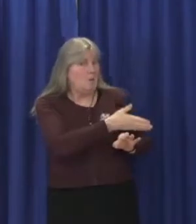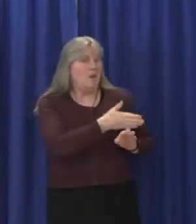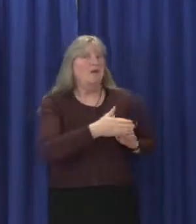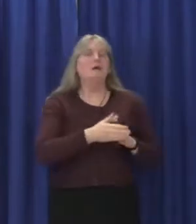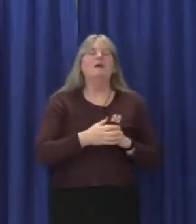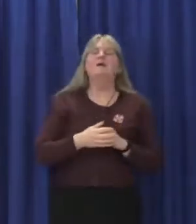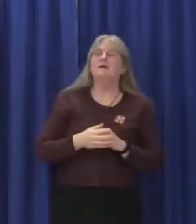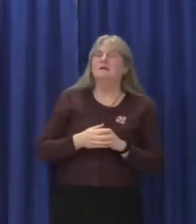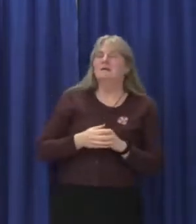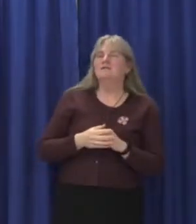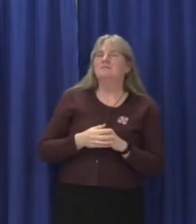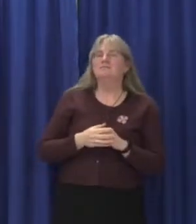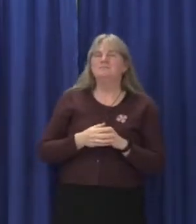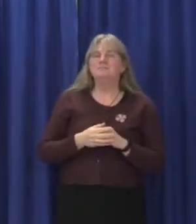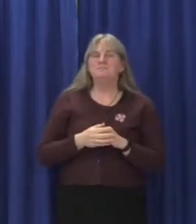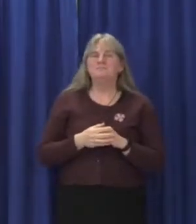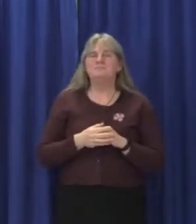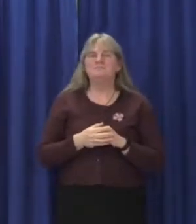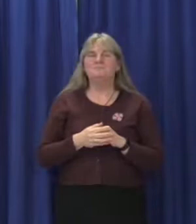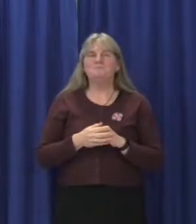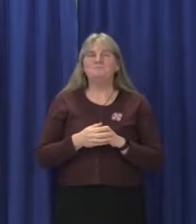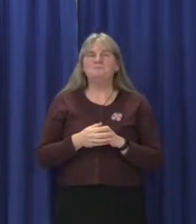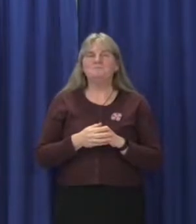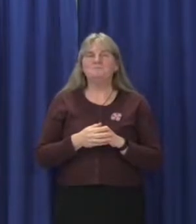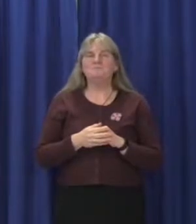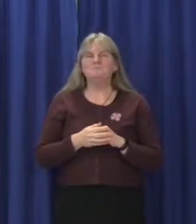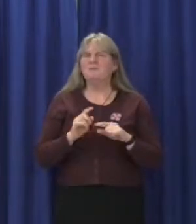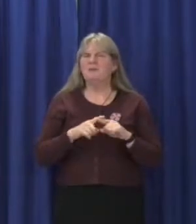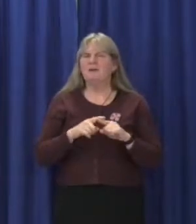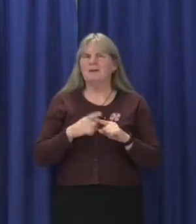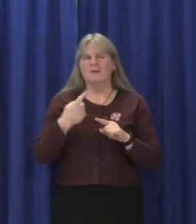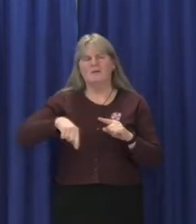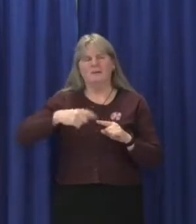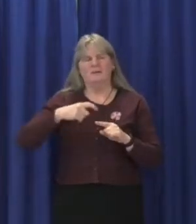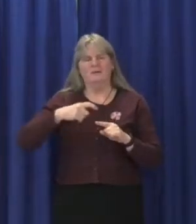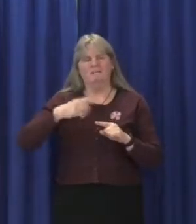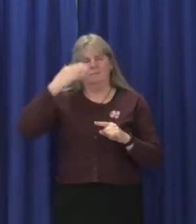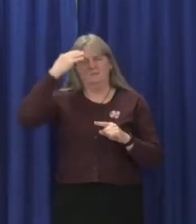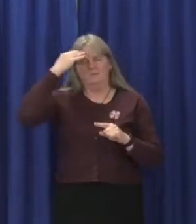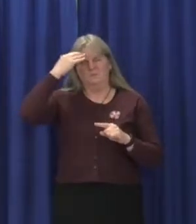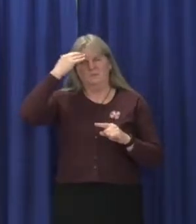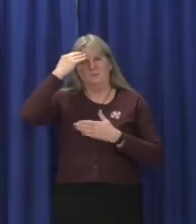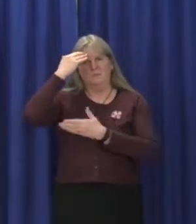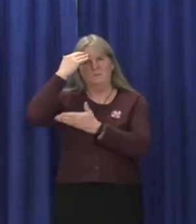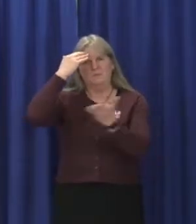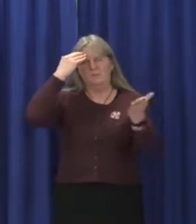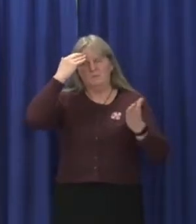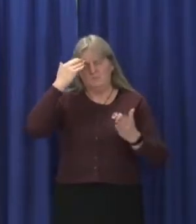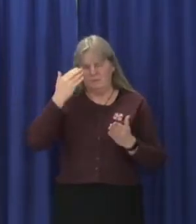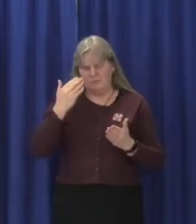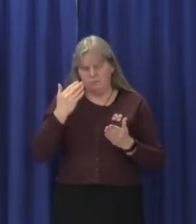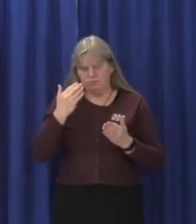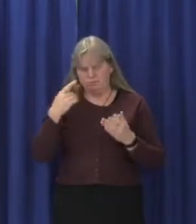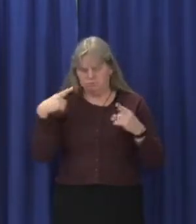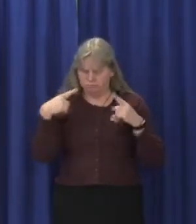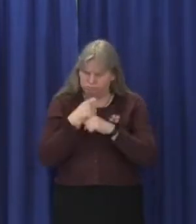measures in a moment. We recognize that these mess-- measures will make life more complicated and more